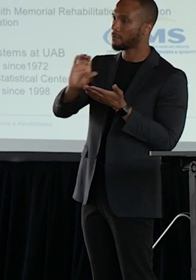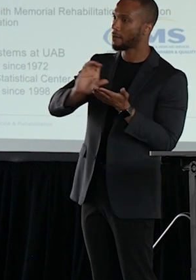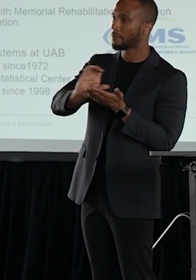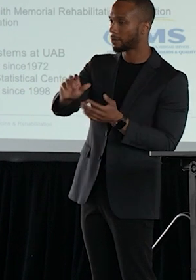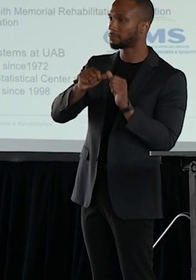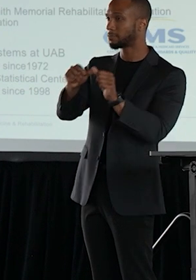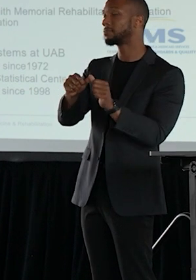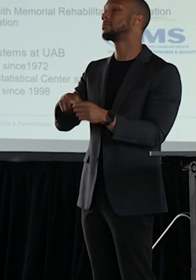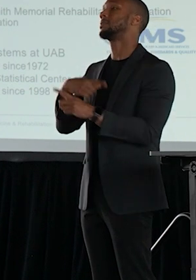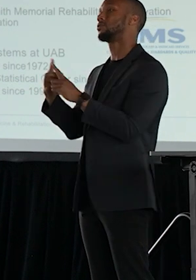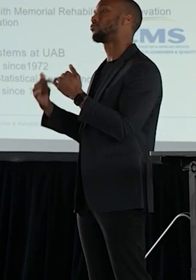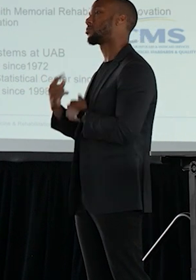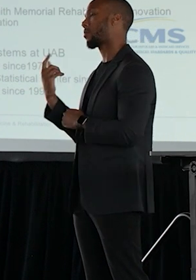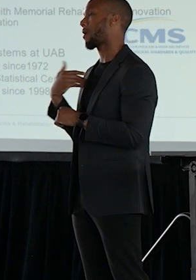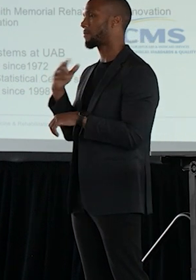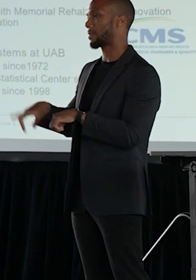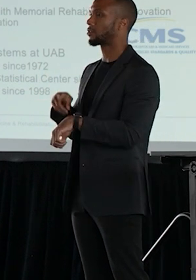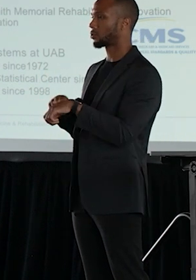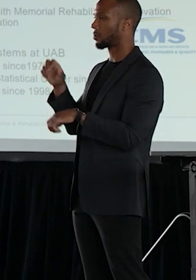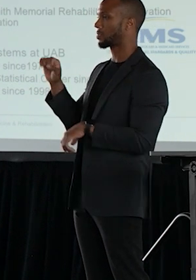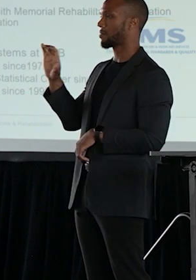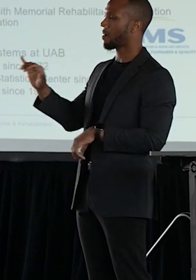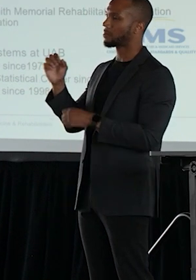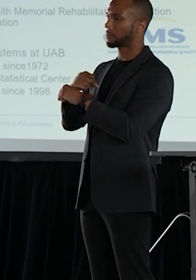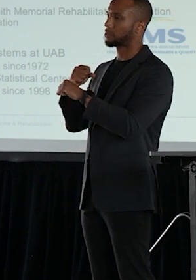today. We have national sei statistical center continue